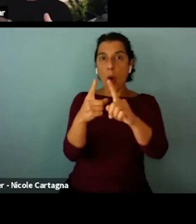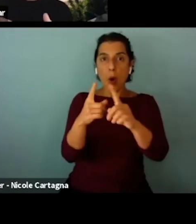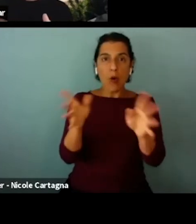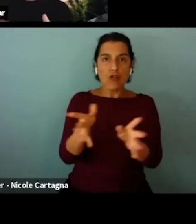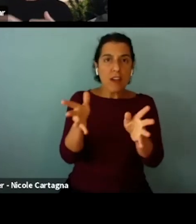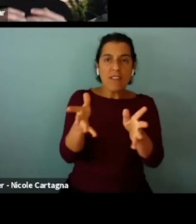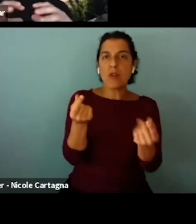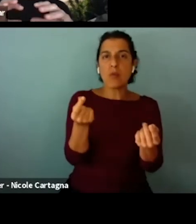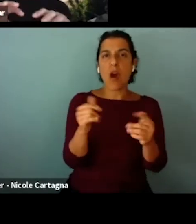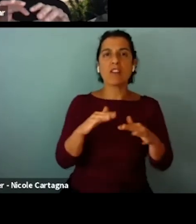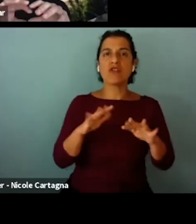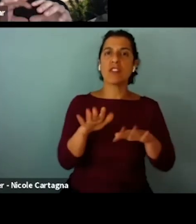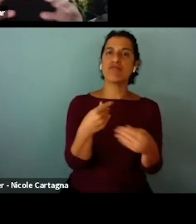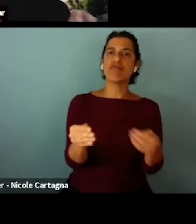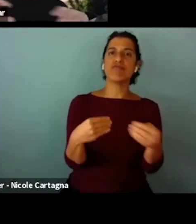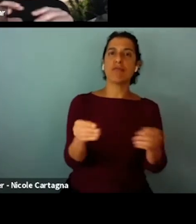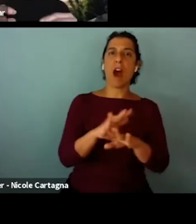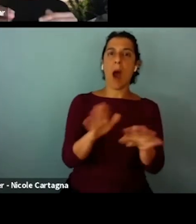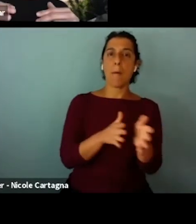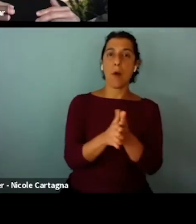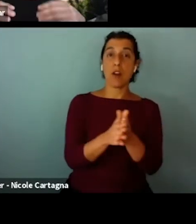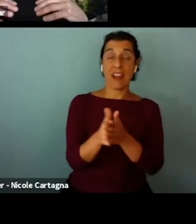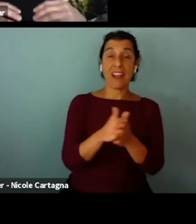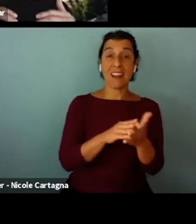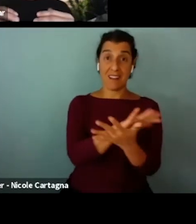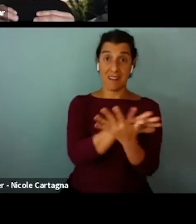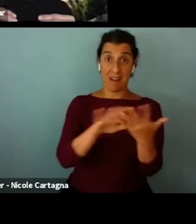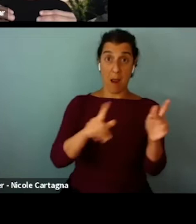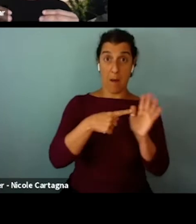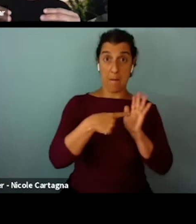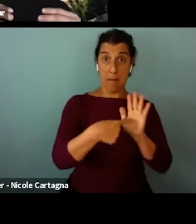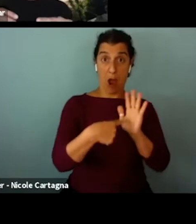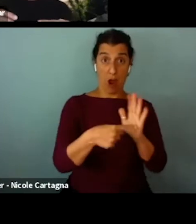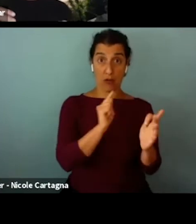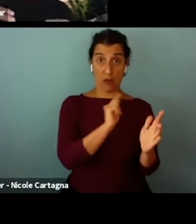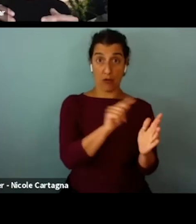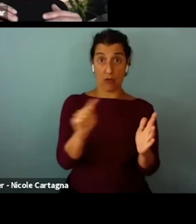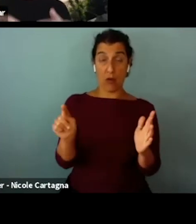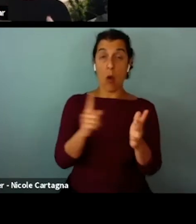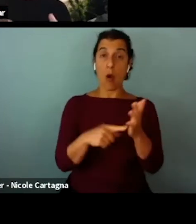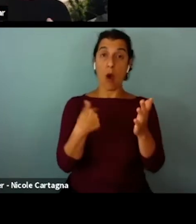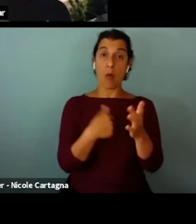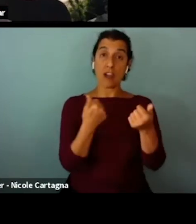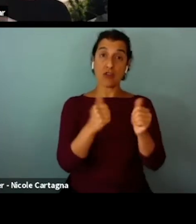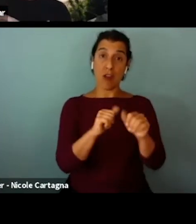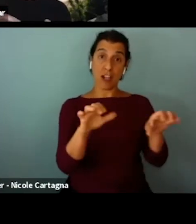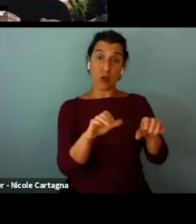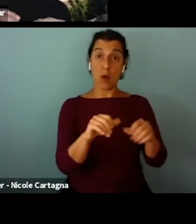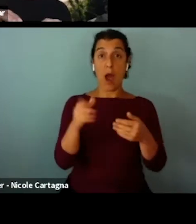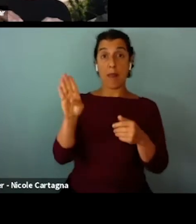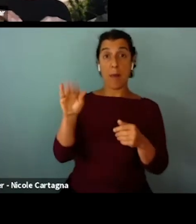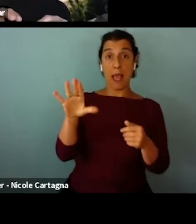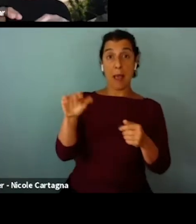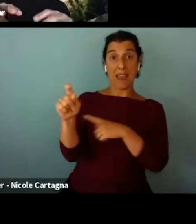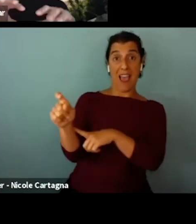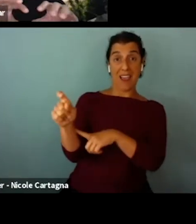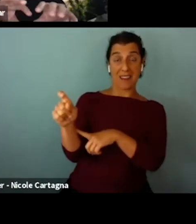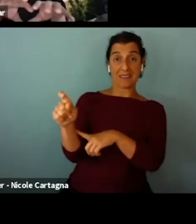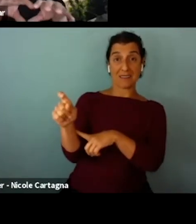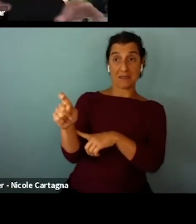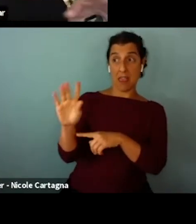and so all of these models what we're trying to do is to get the baby x model to be able to